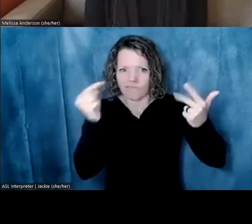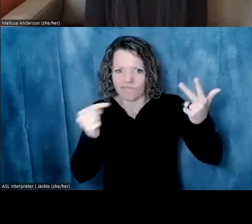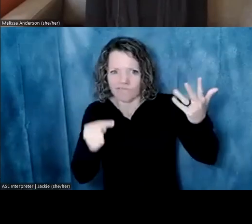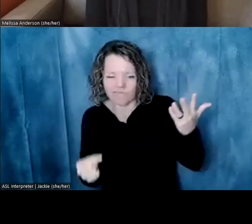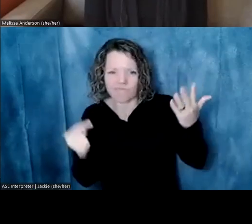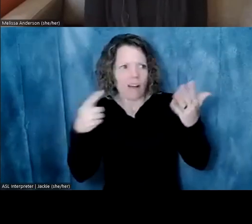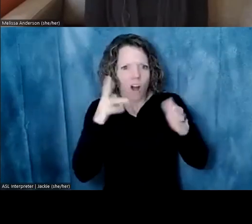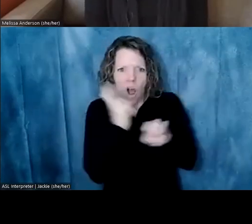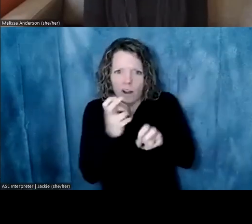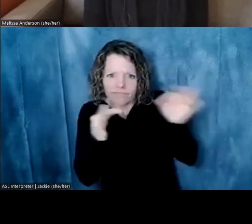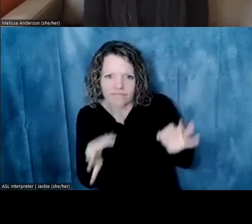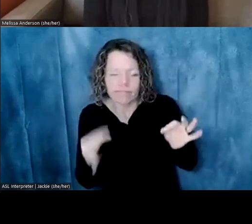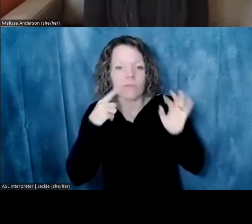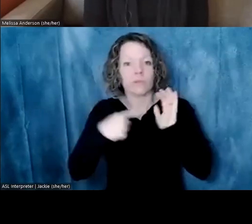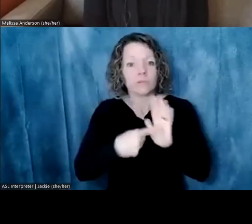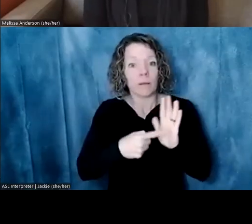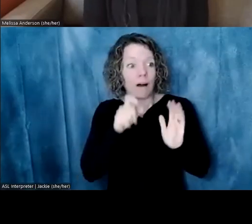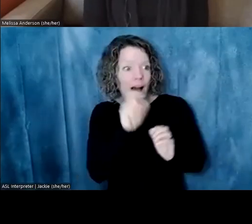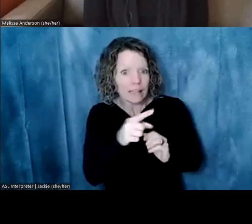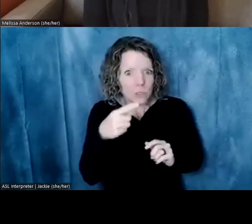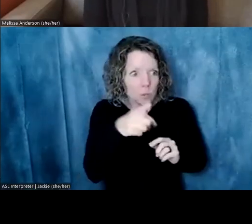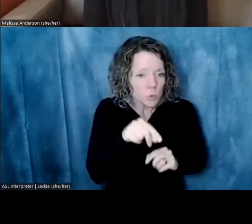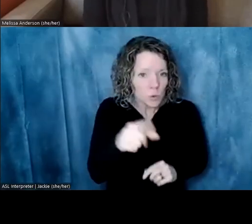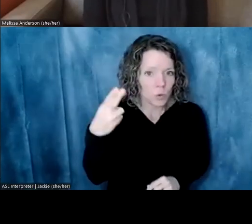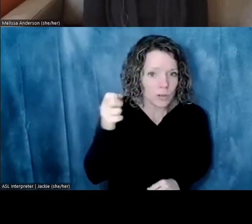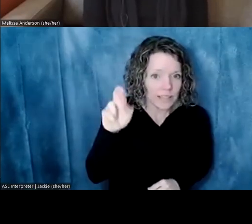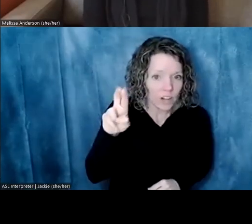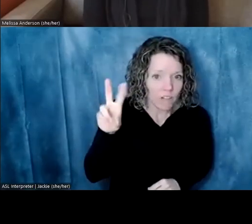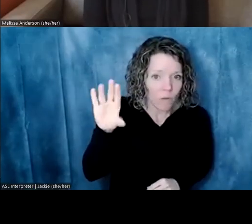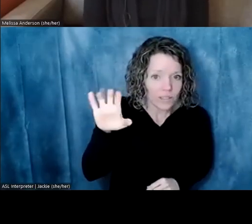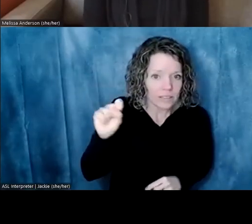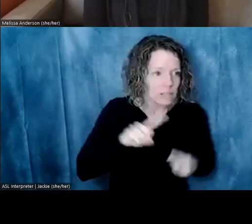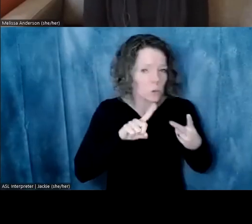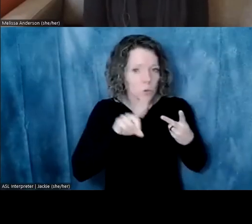asking an individual if they hear voices or have auditory hallucinations, the response was